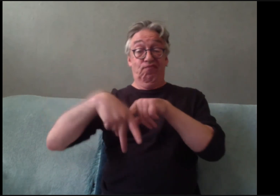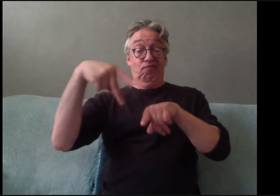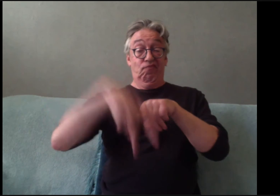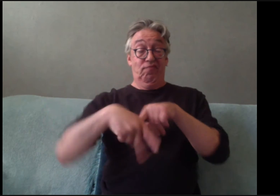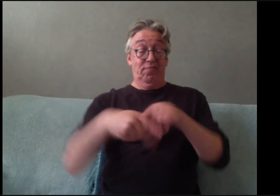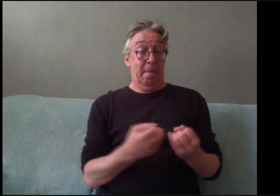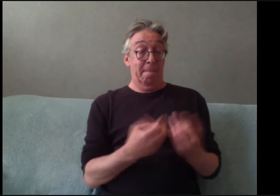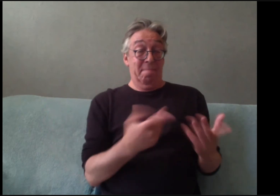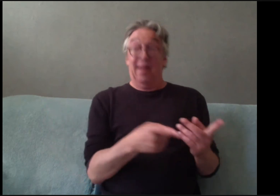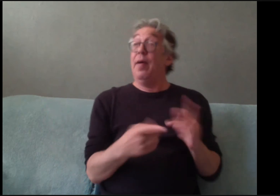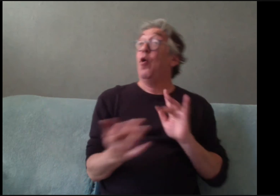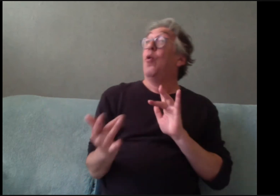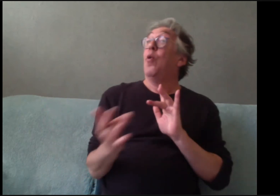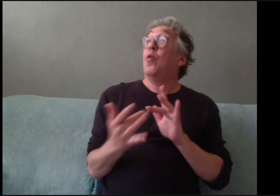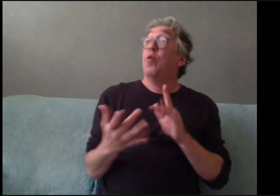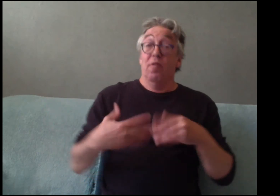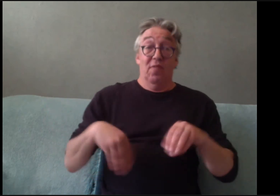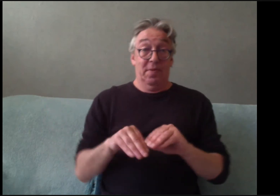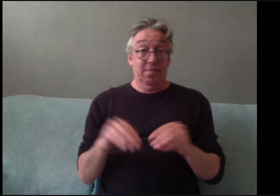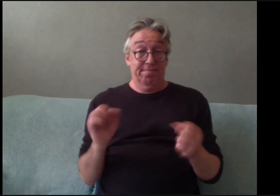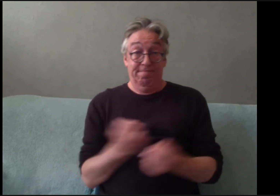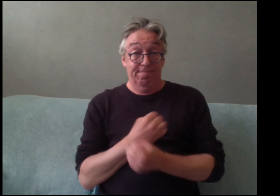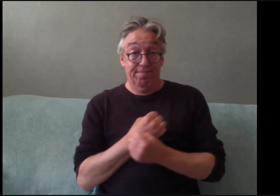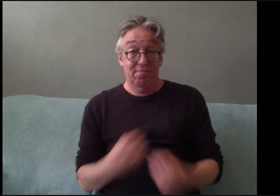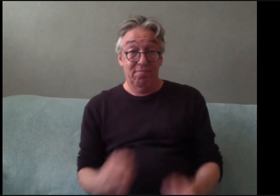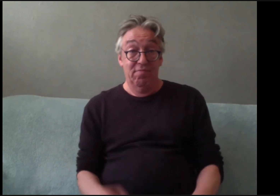And many autistic people have been sent back to their family